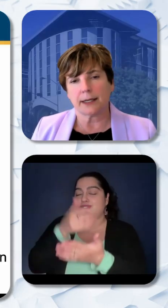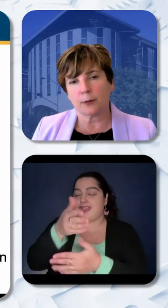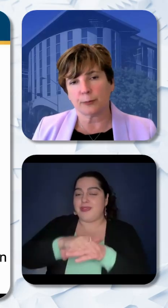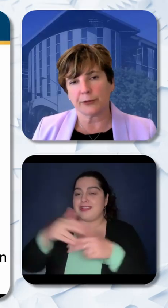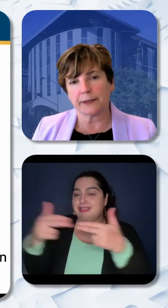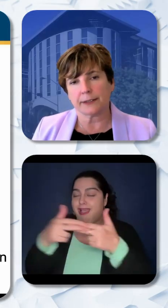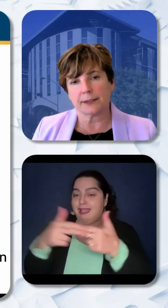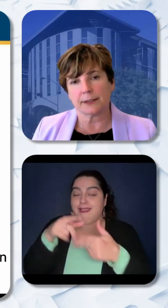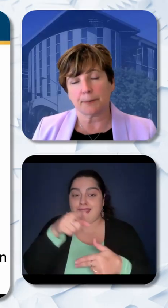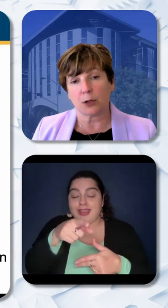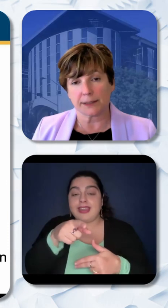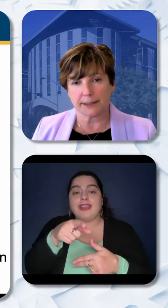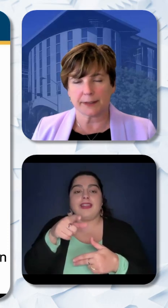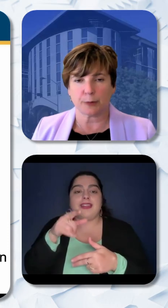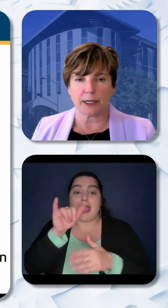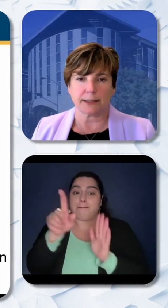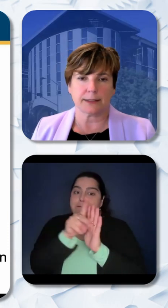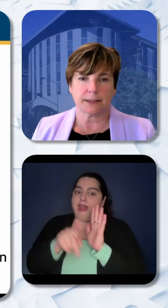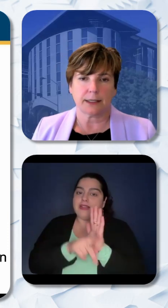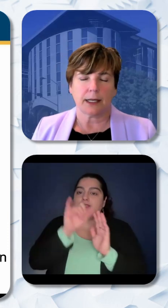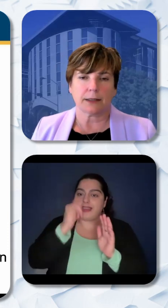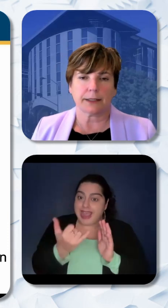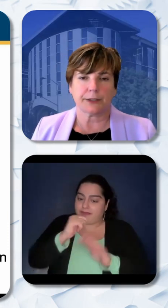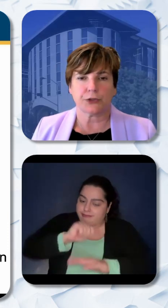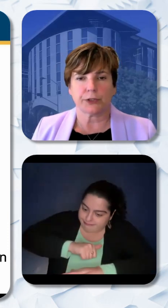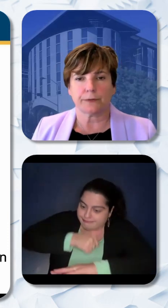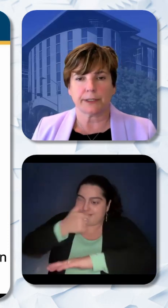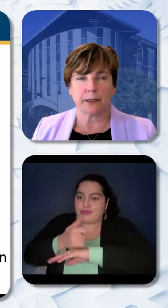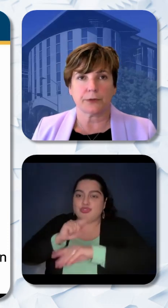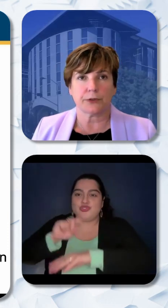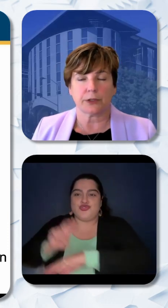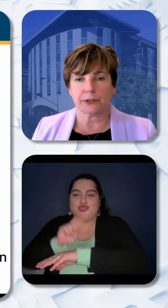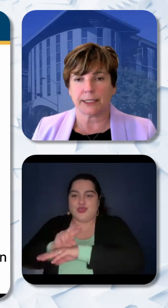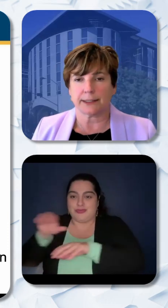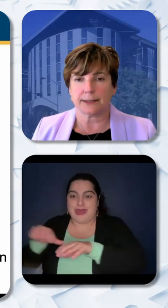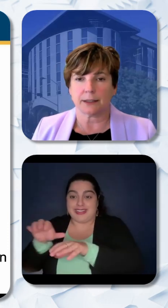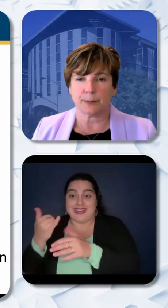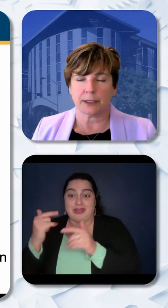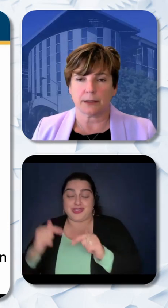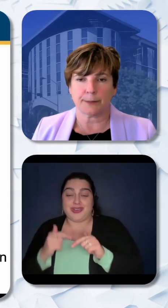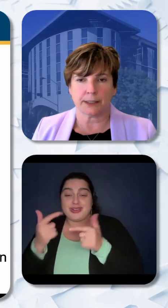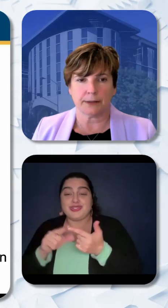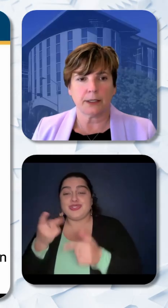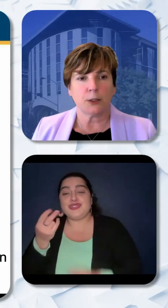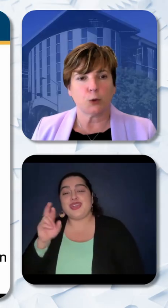to help bring this policy to practice, I'd like to turn it over now to Dr. Nancy Hlibok Amann,